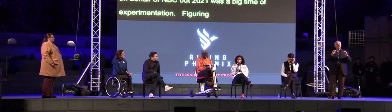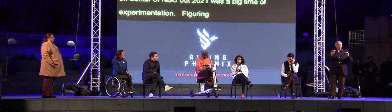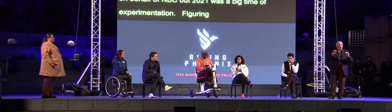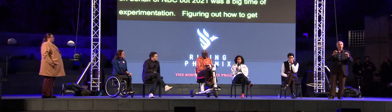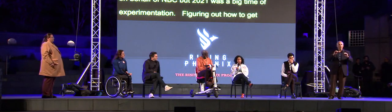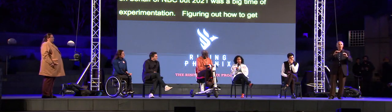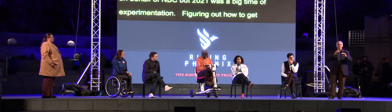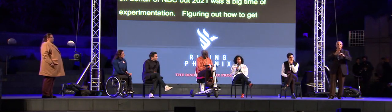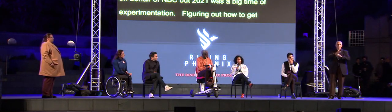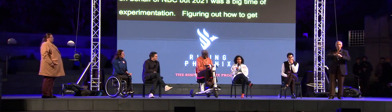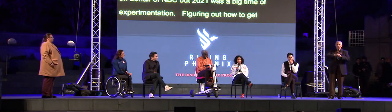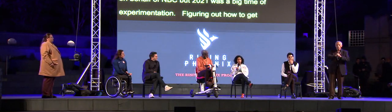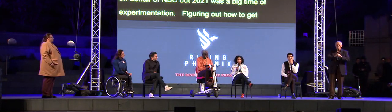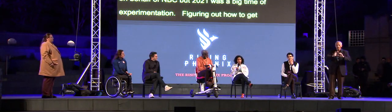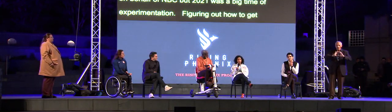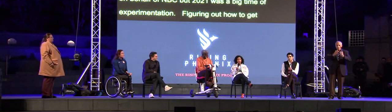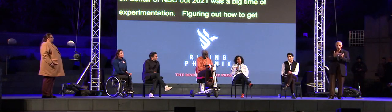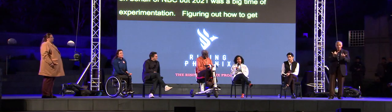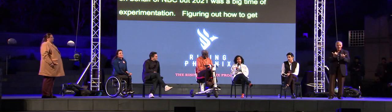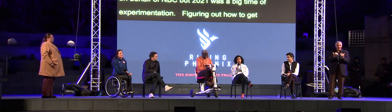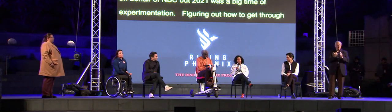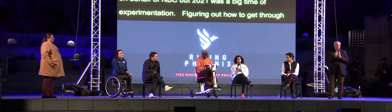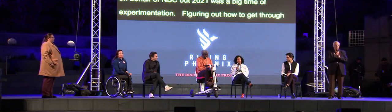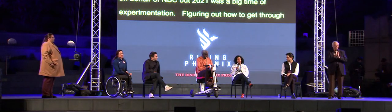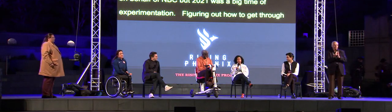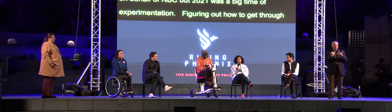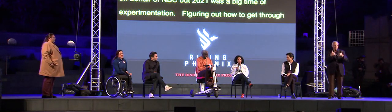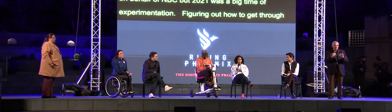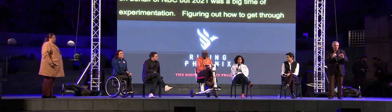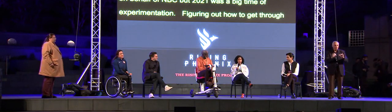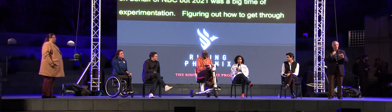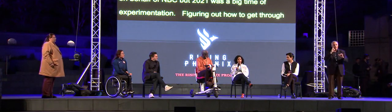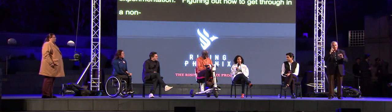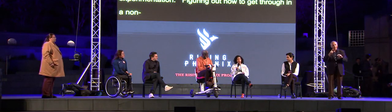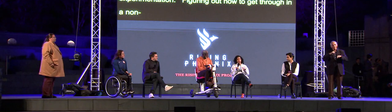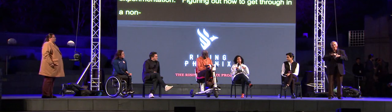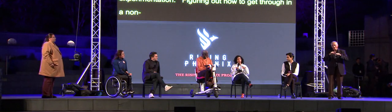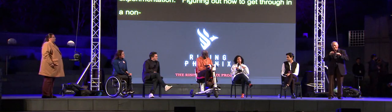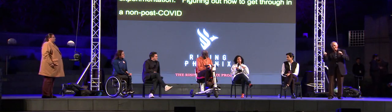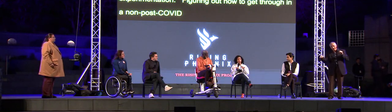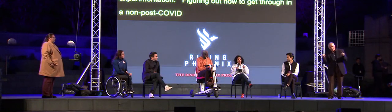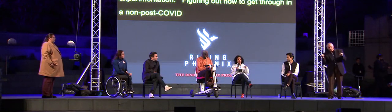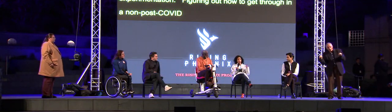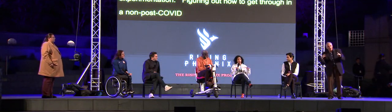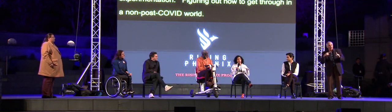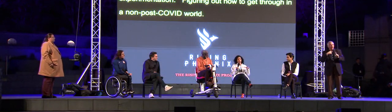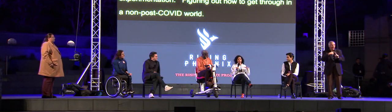world, still pretty much in the dead center of it. I think with the time difference and the decentralization